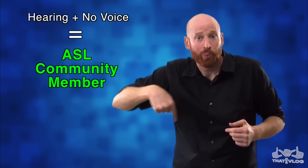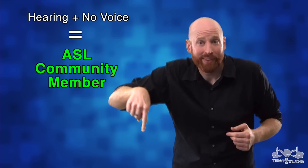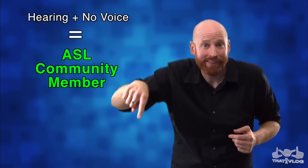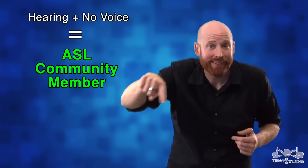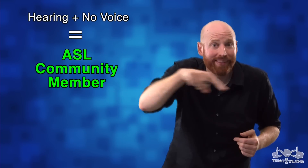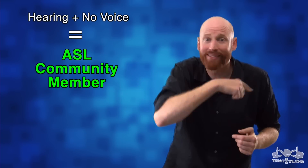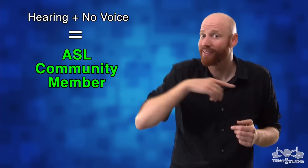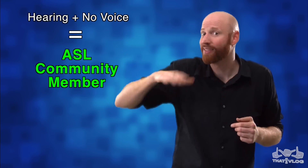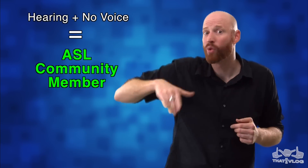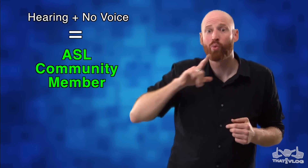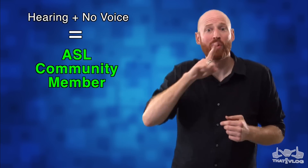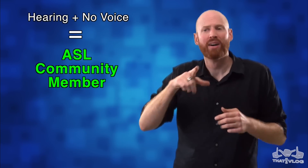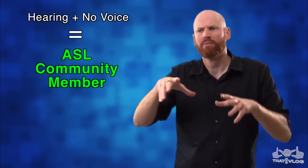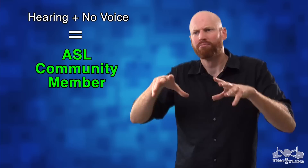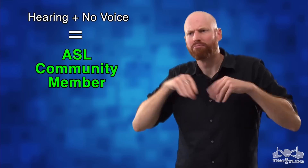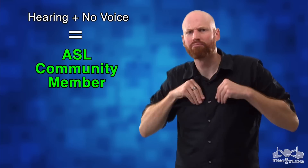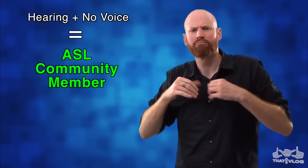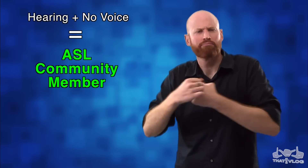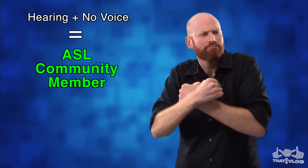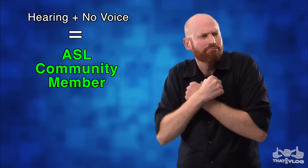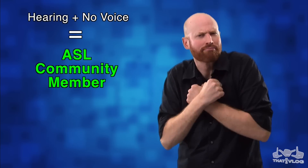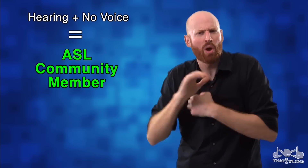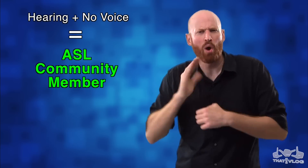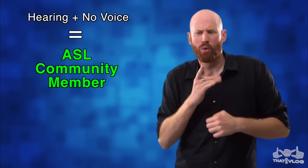to emphasize that it's important that we haven't really